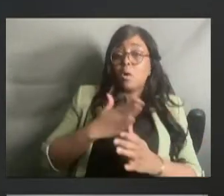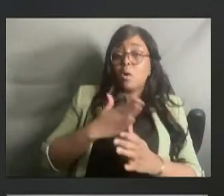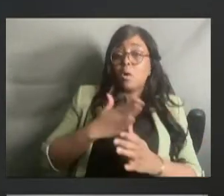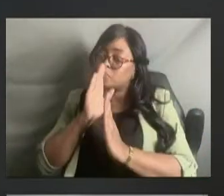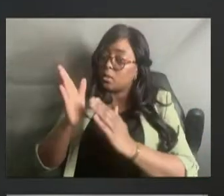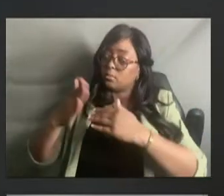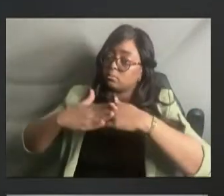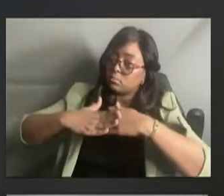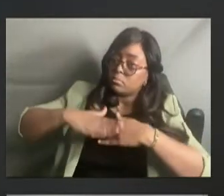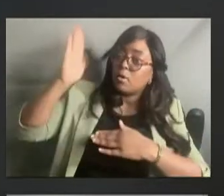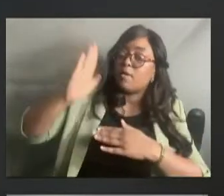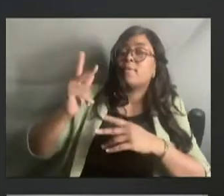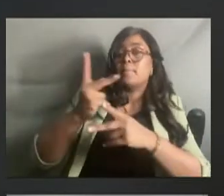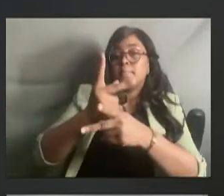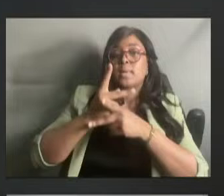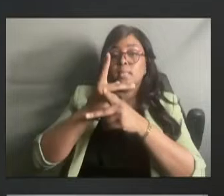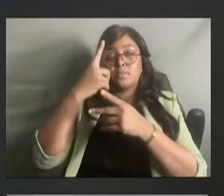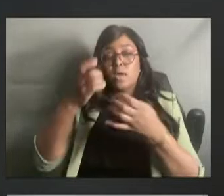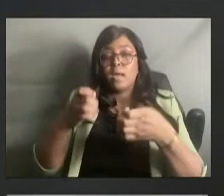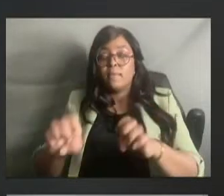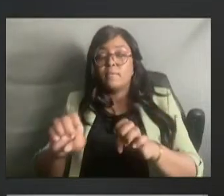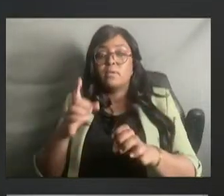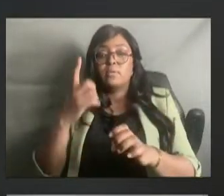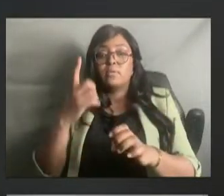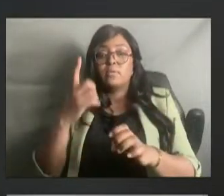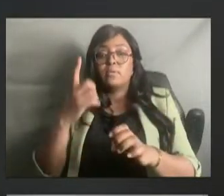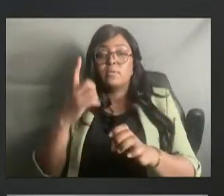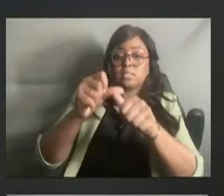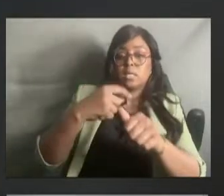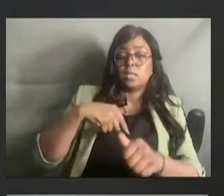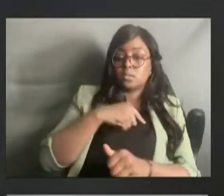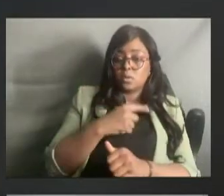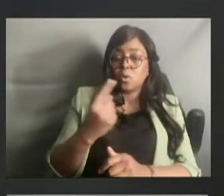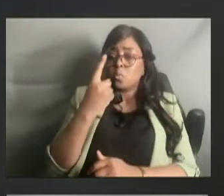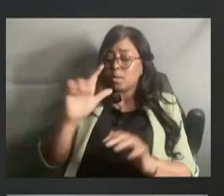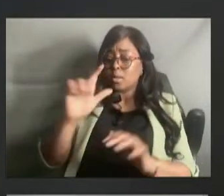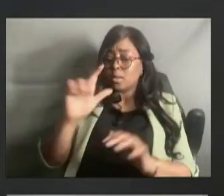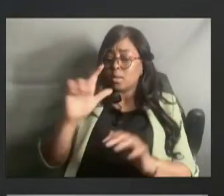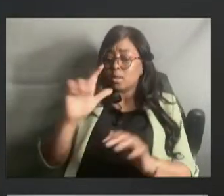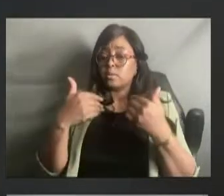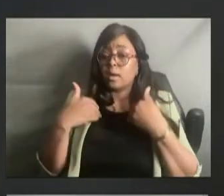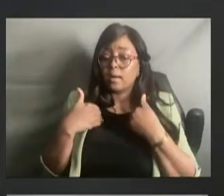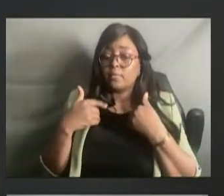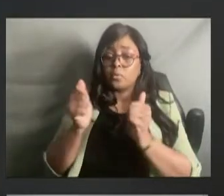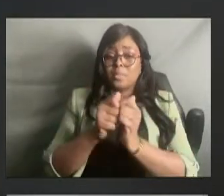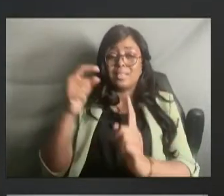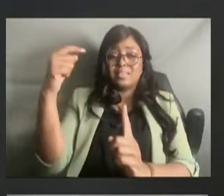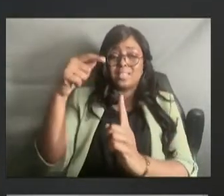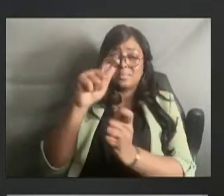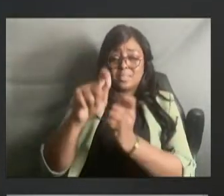of effort. Our request is significantly above the